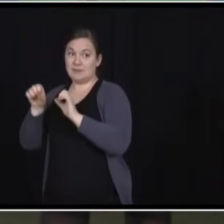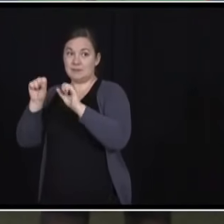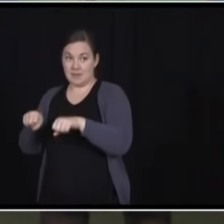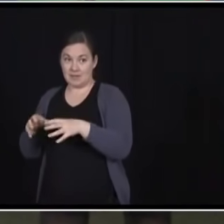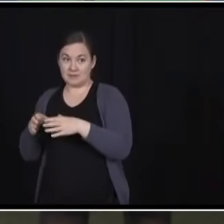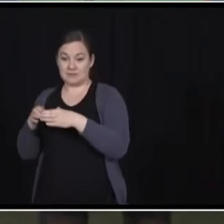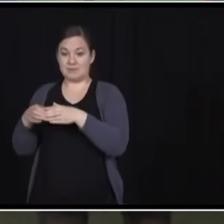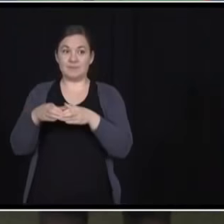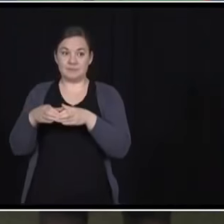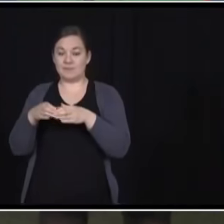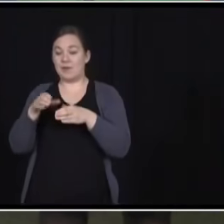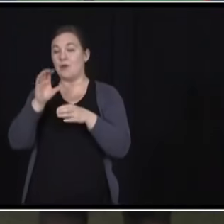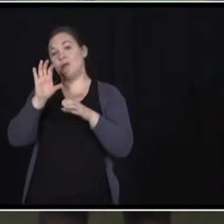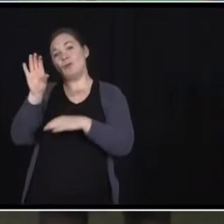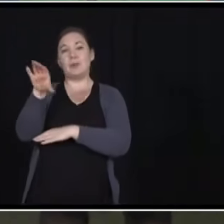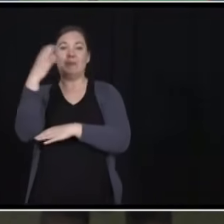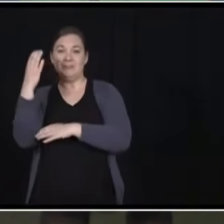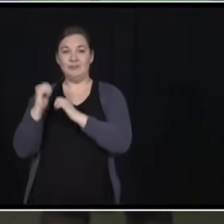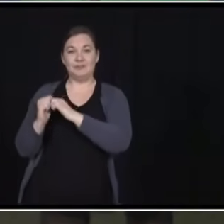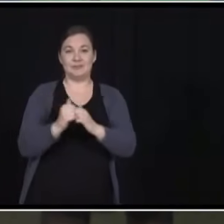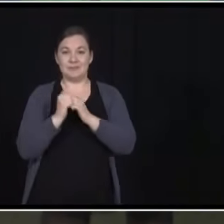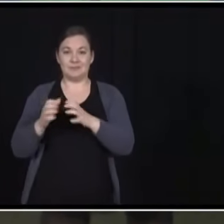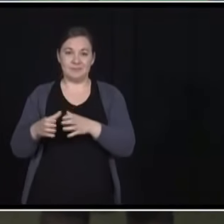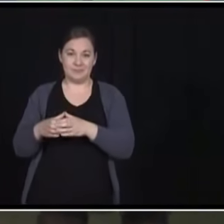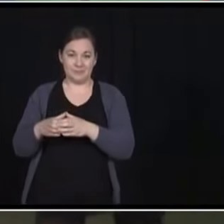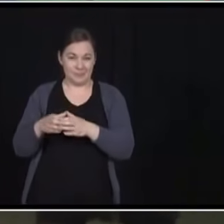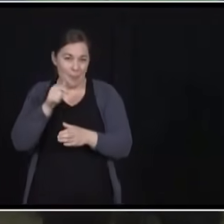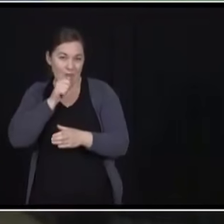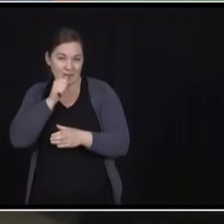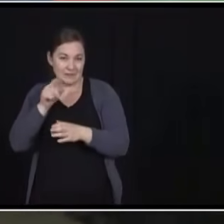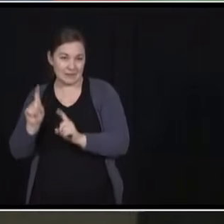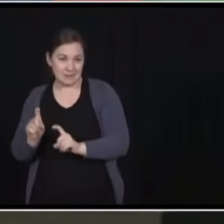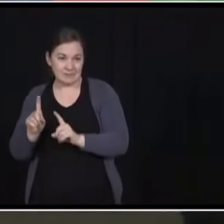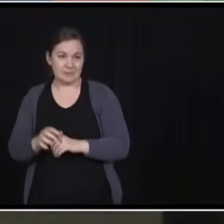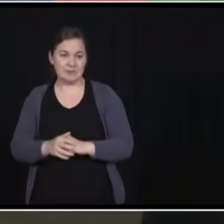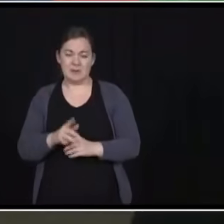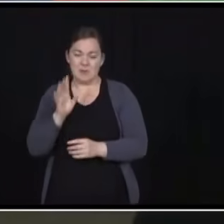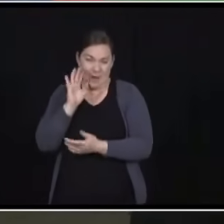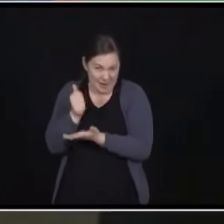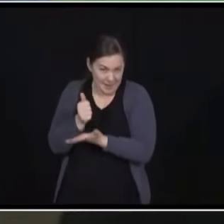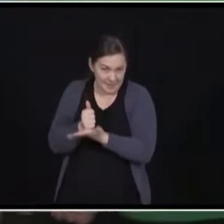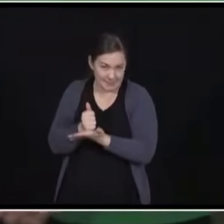and then isolated and all got together for Christmas? Is that something that would work to keep